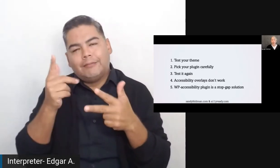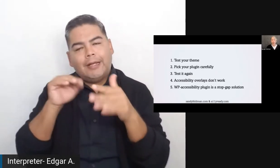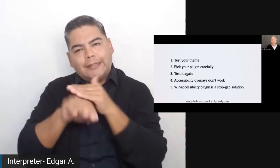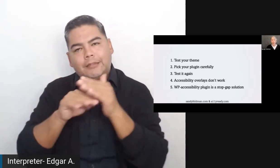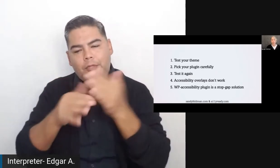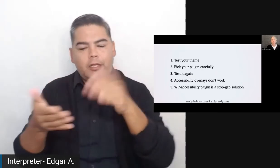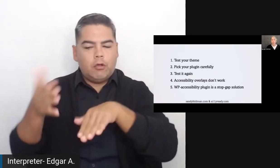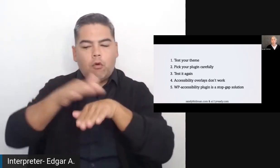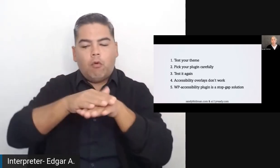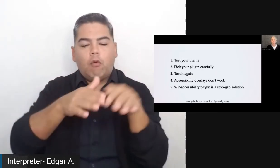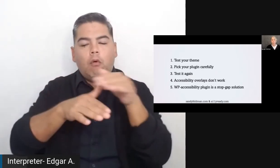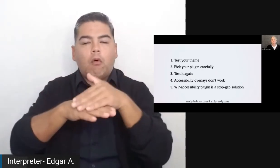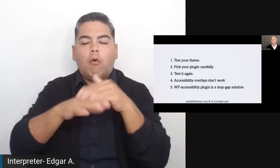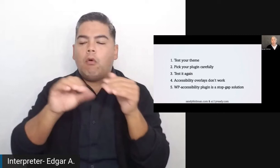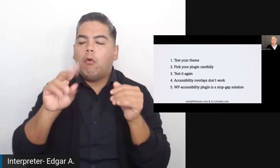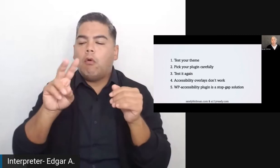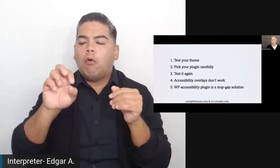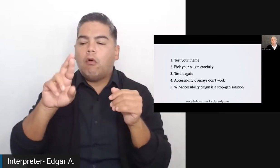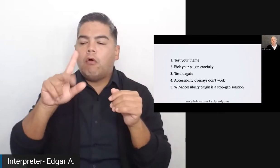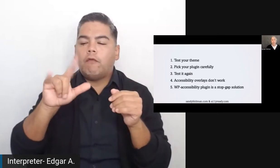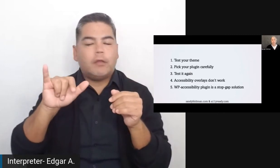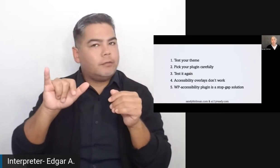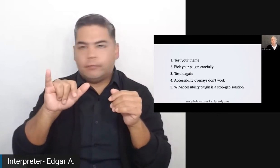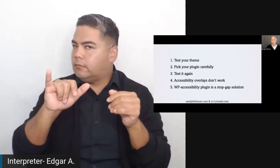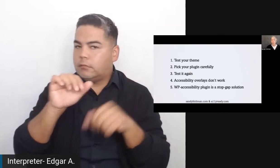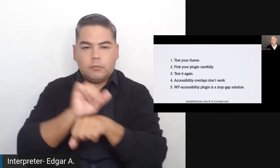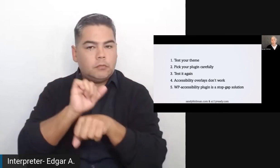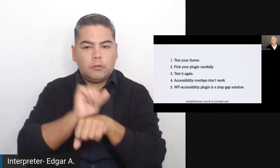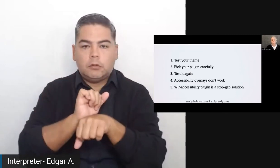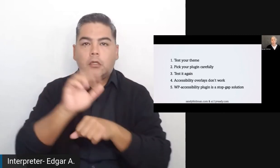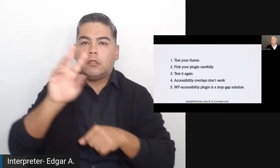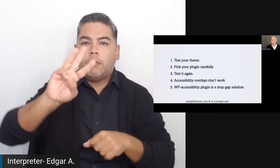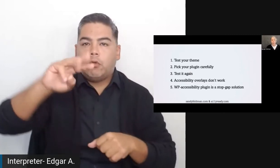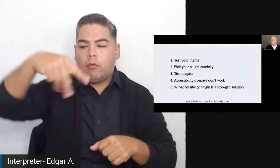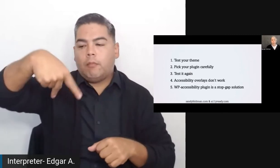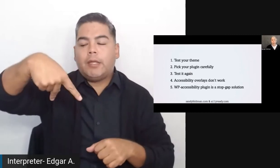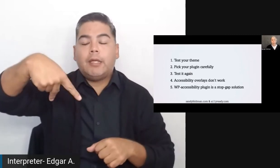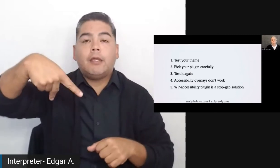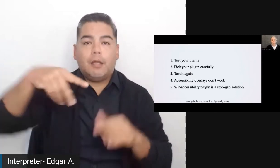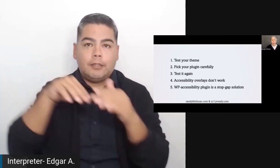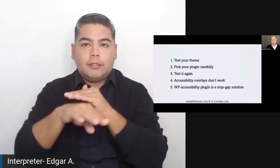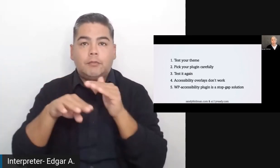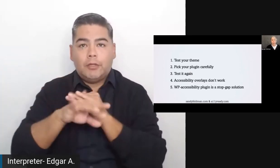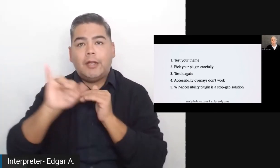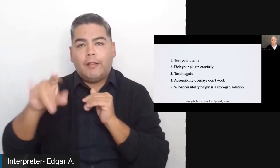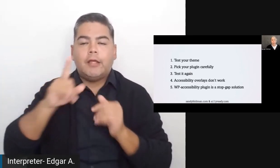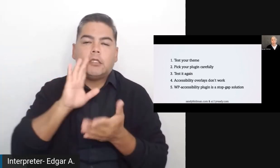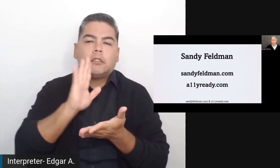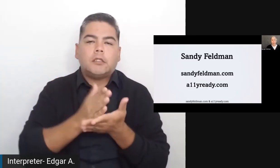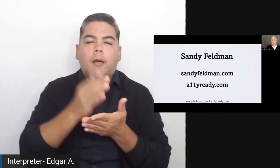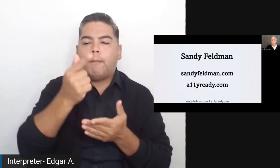and the WP accessibility plug-in is a stopgap solution.